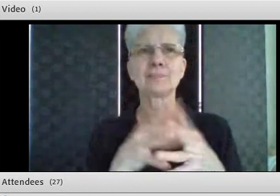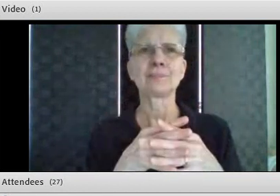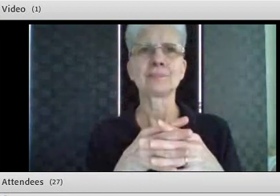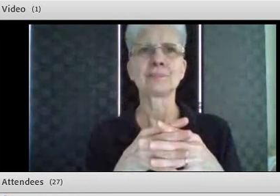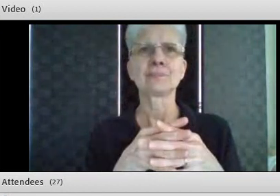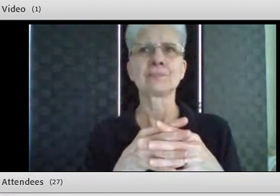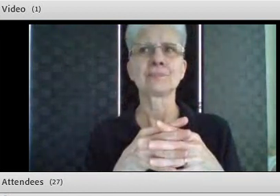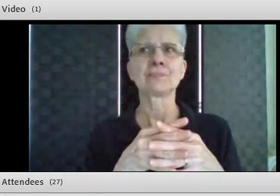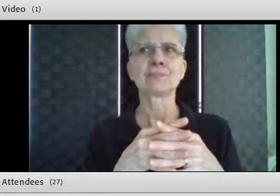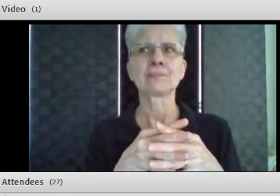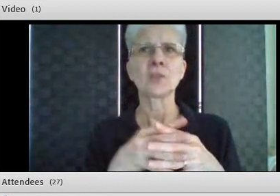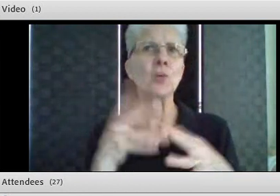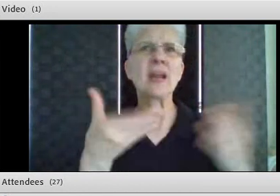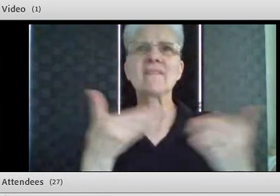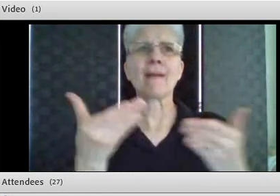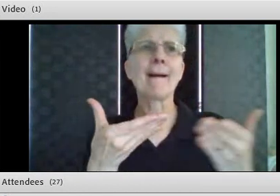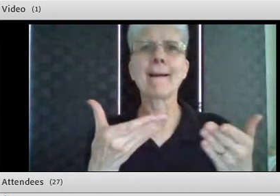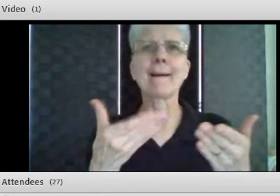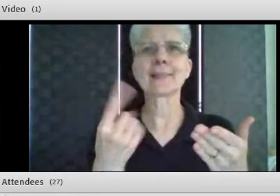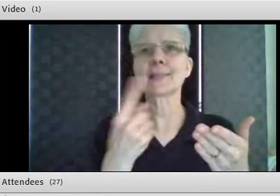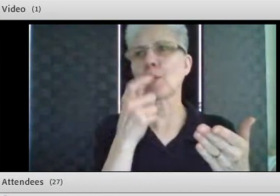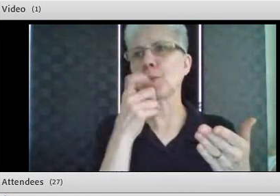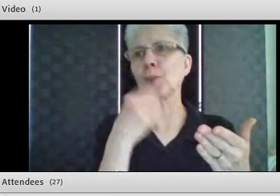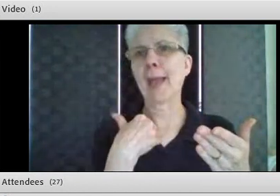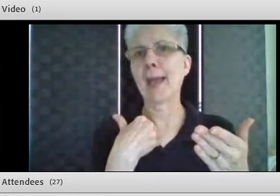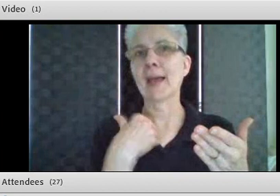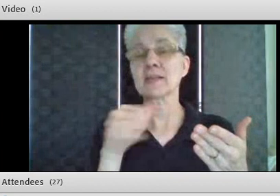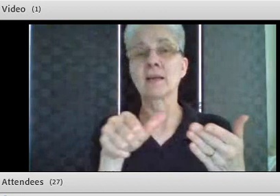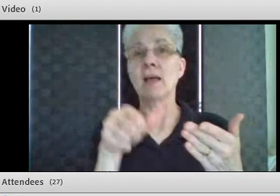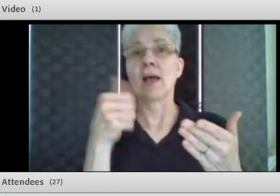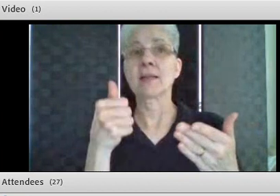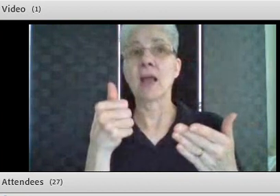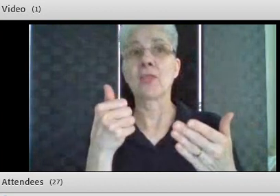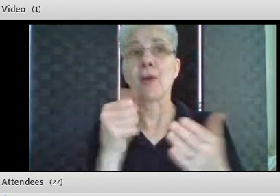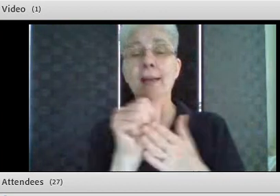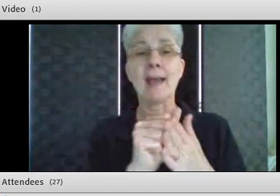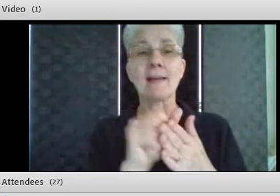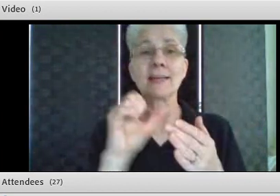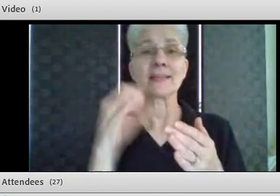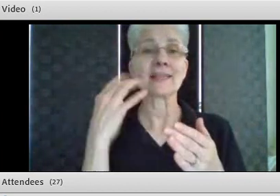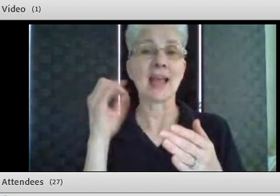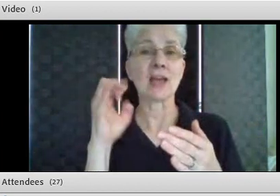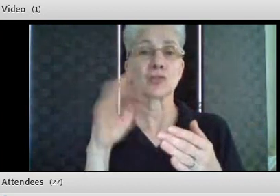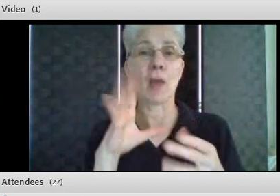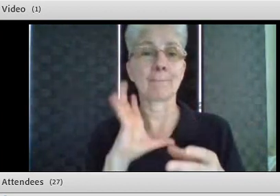Hilary: So with Soundtrap, you can -- It has this kind of a chat invite.